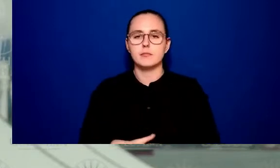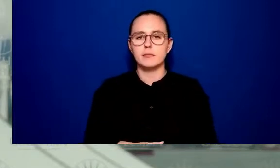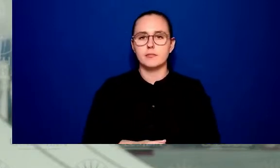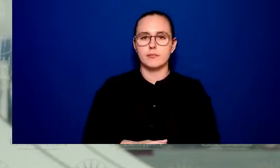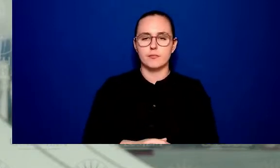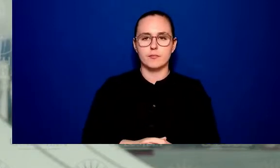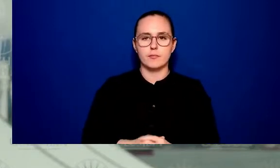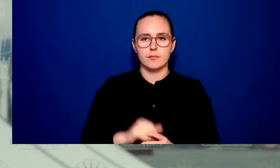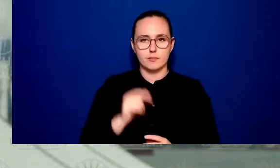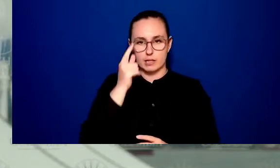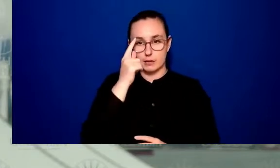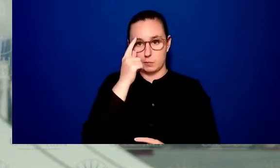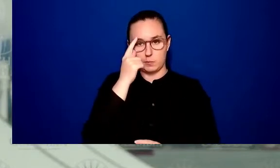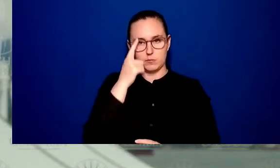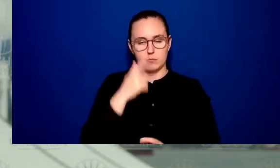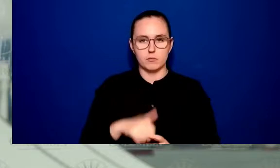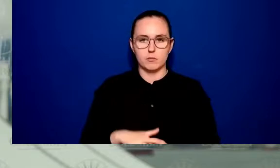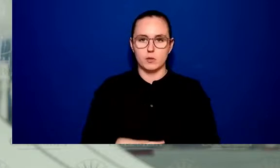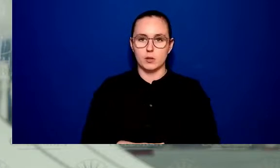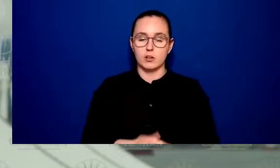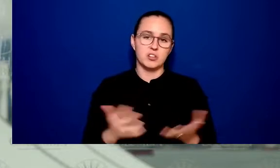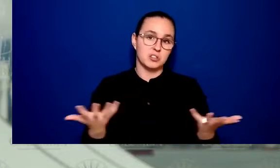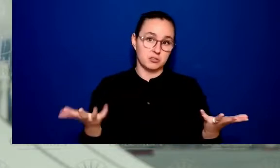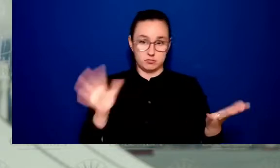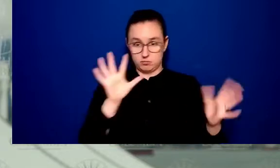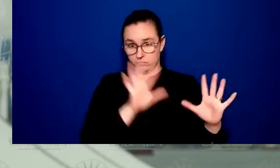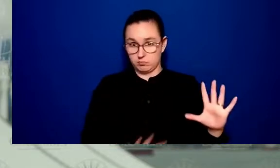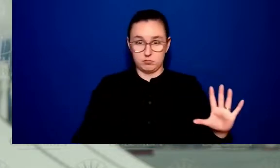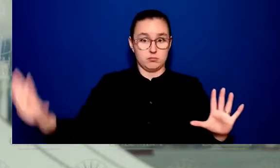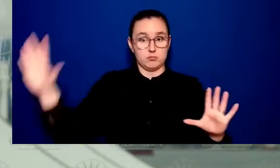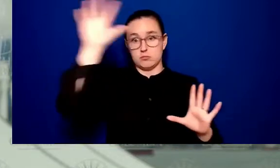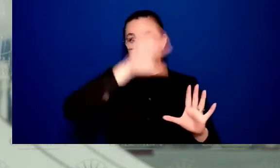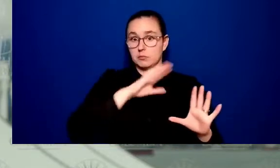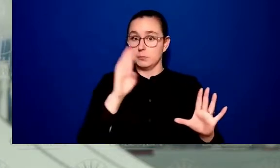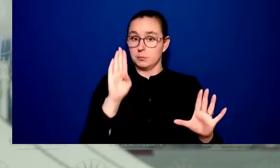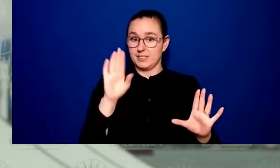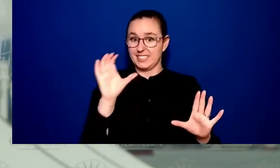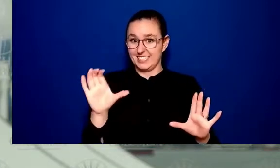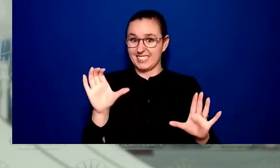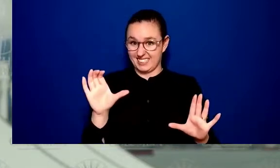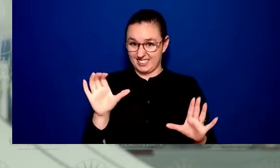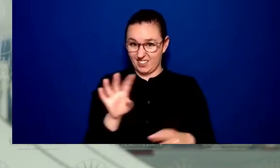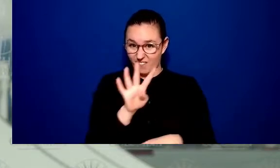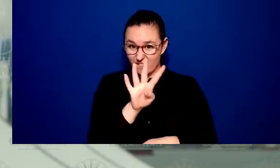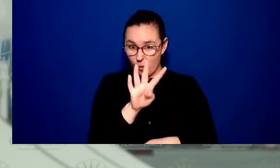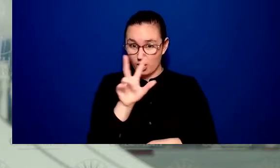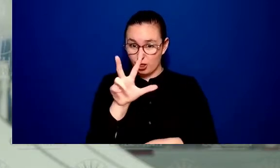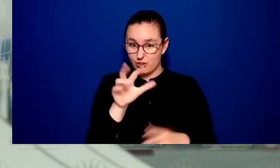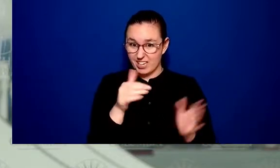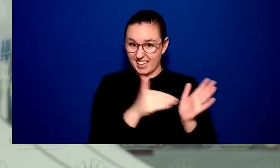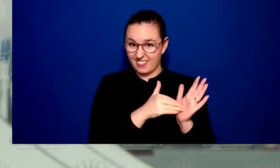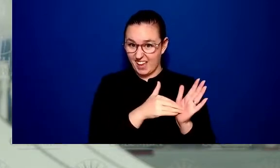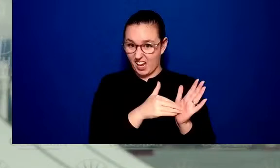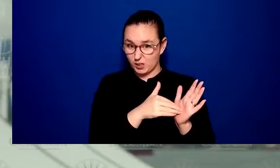BC. There are 43,304 staff